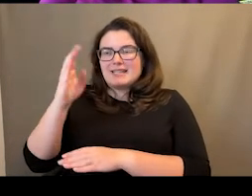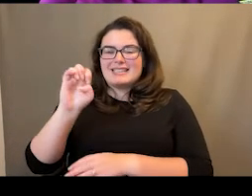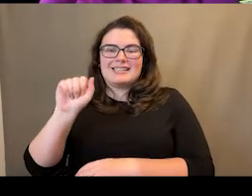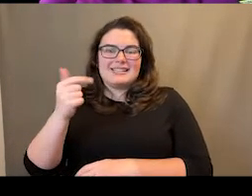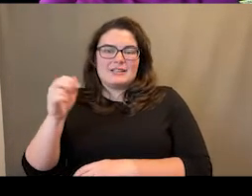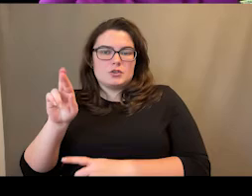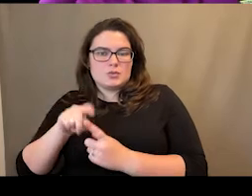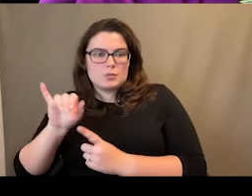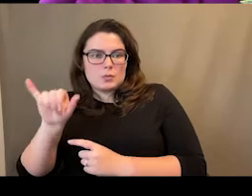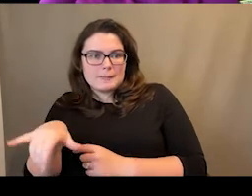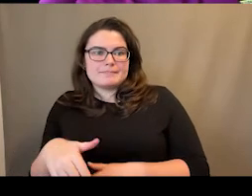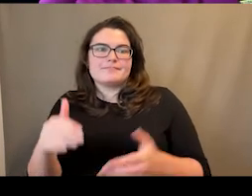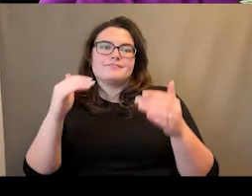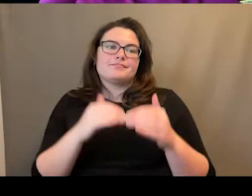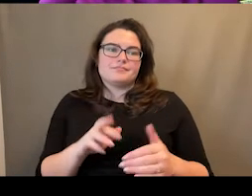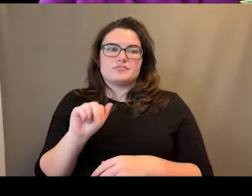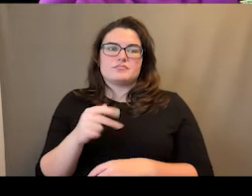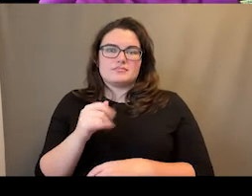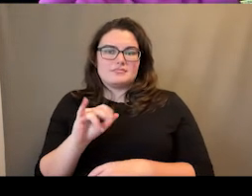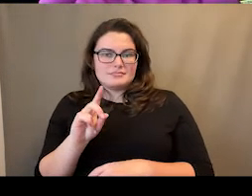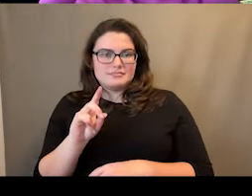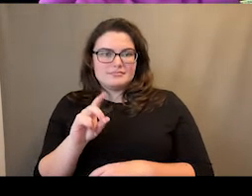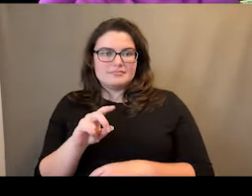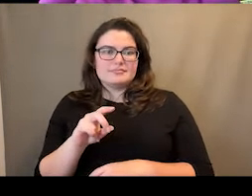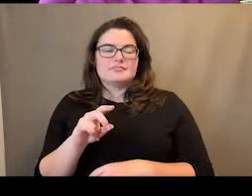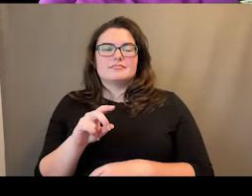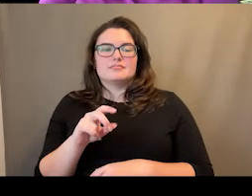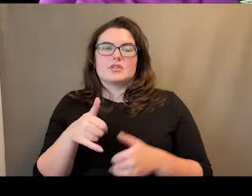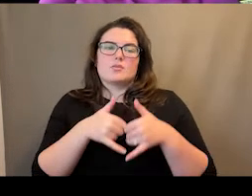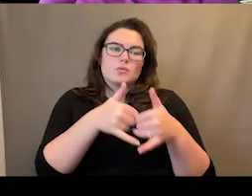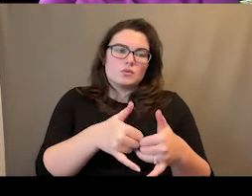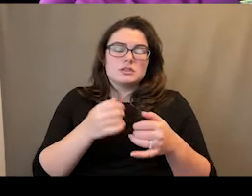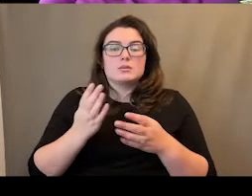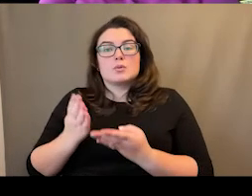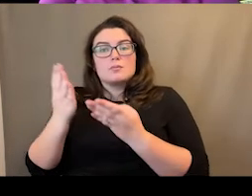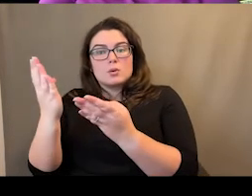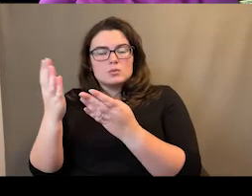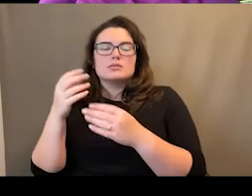Rapid proposals are proposals that are for